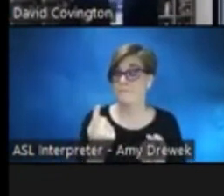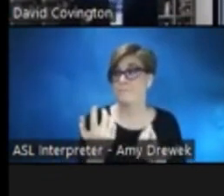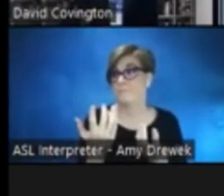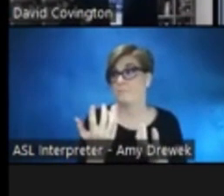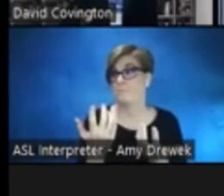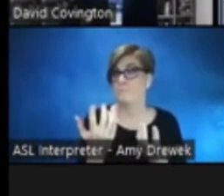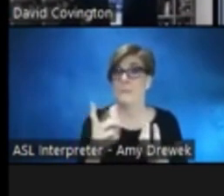EPISODES.